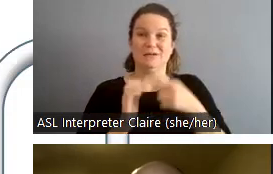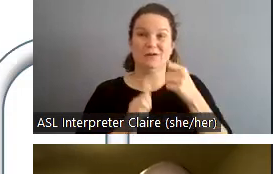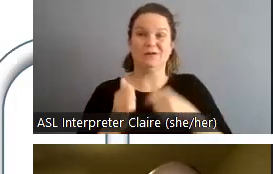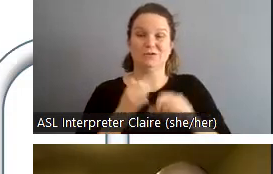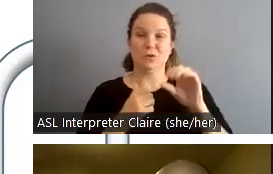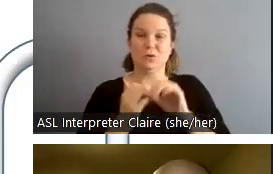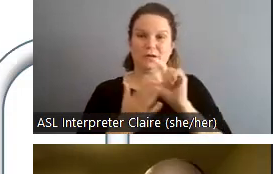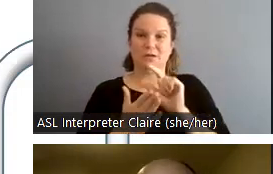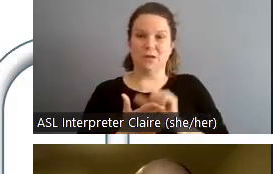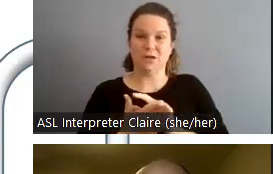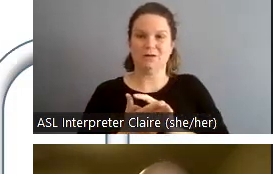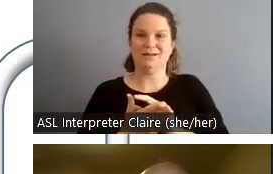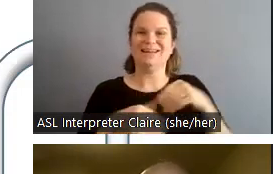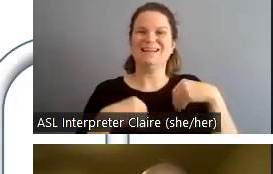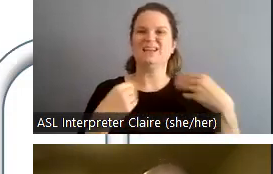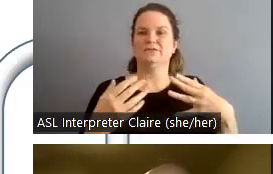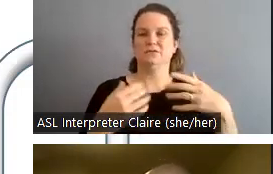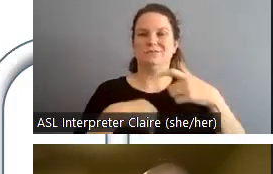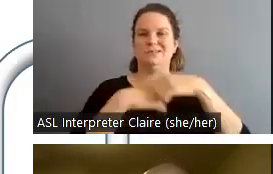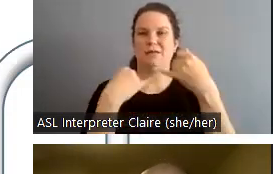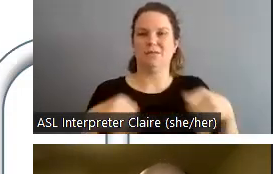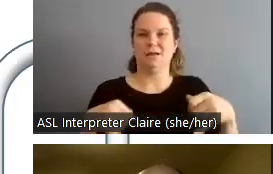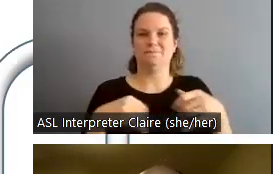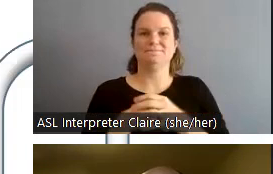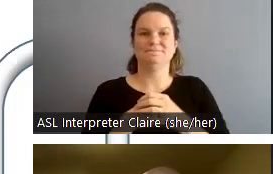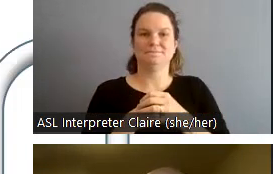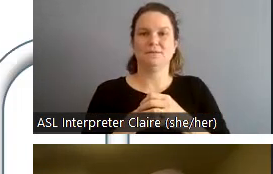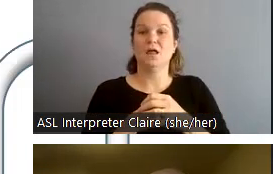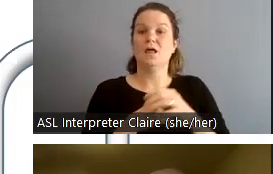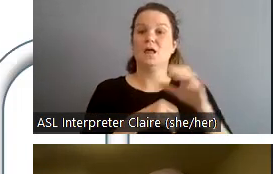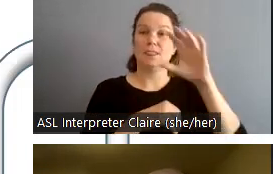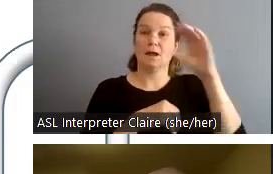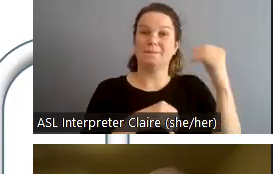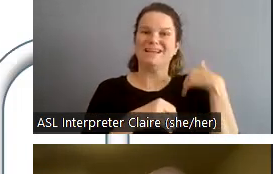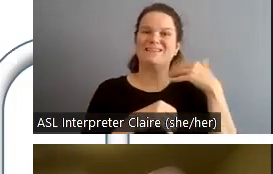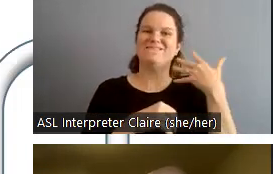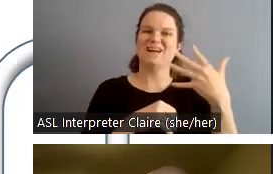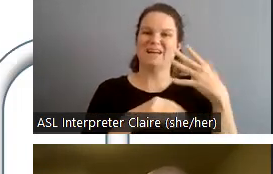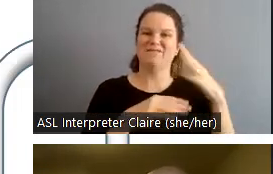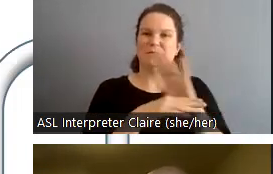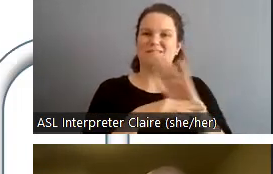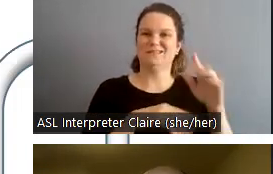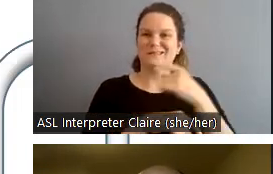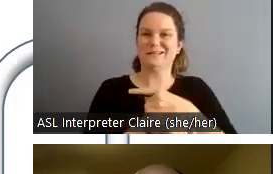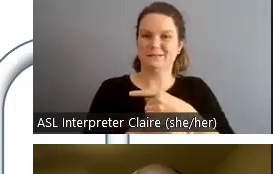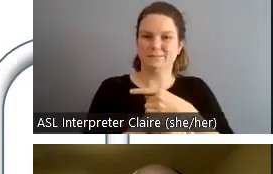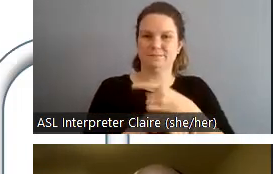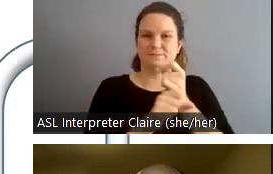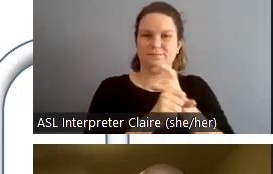sideboards around the process, right? You're going to have to move forward. The employer has five business days to